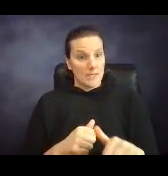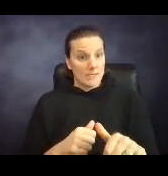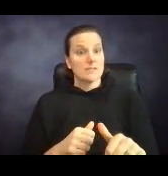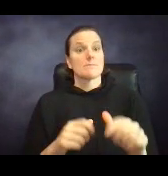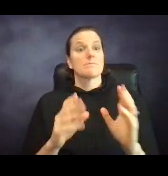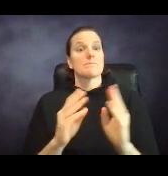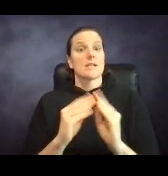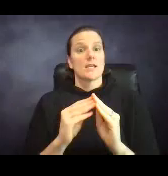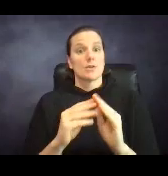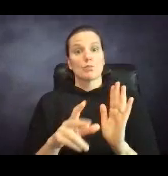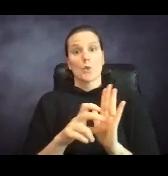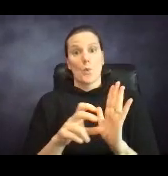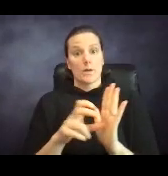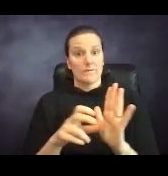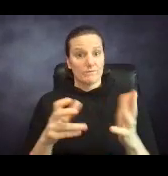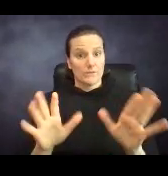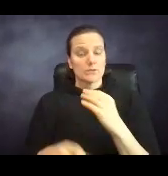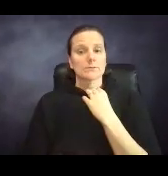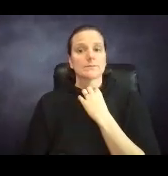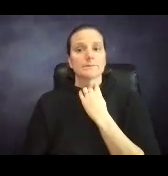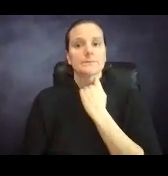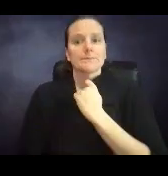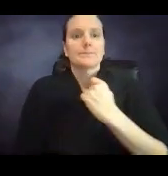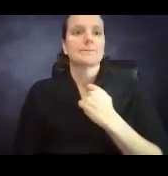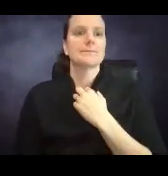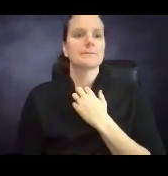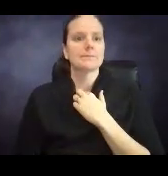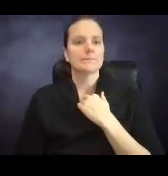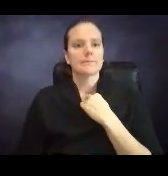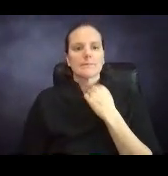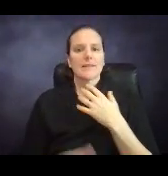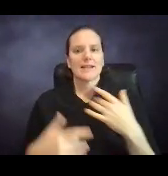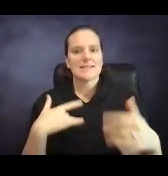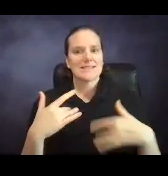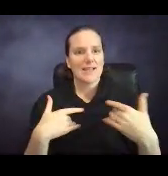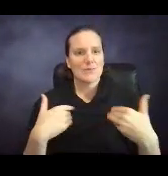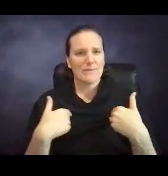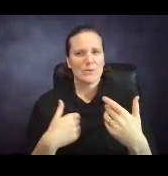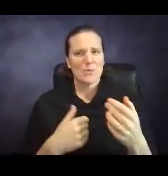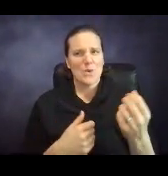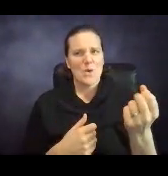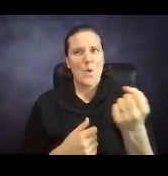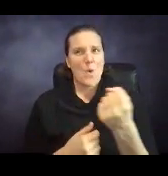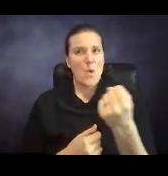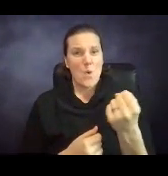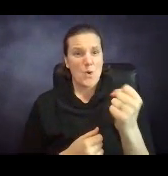and we're excited to have you. We are going to wait hold questions until the end so